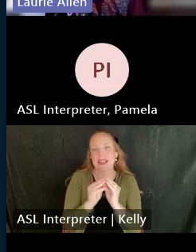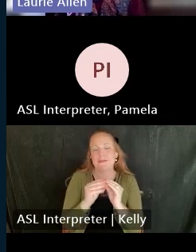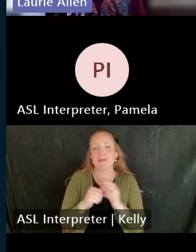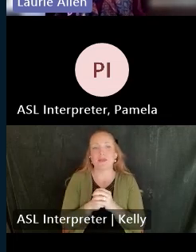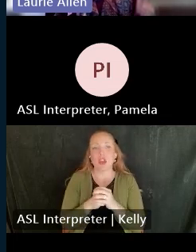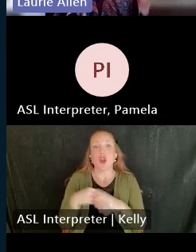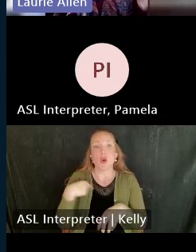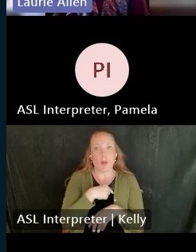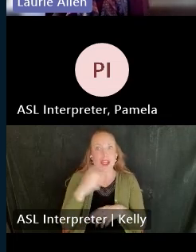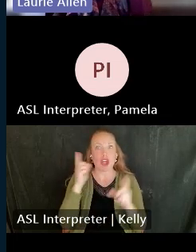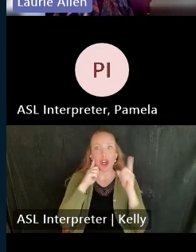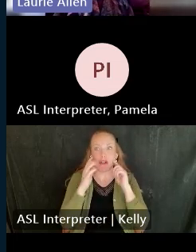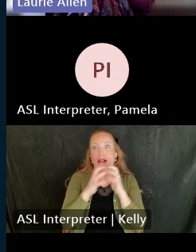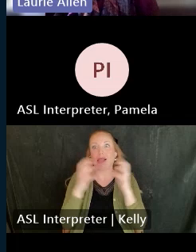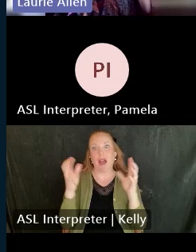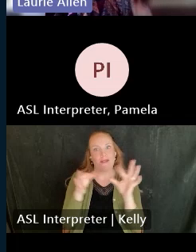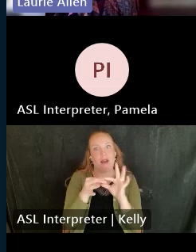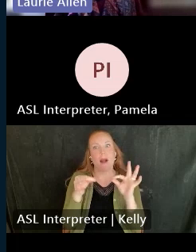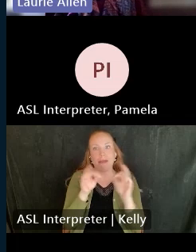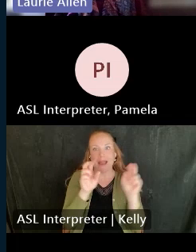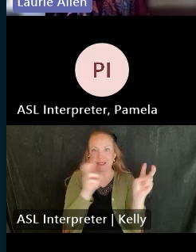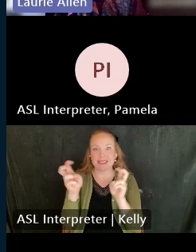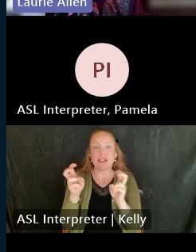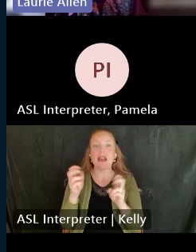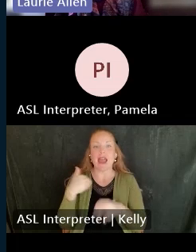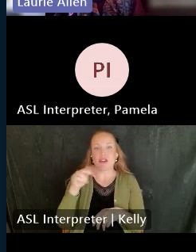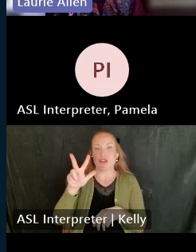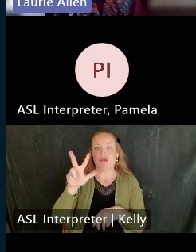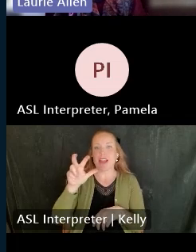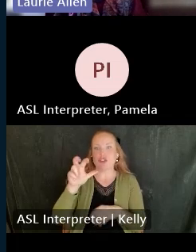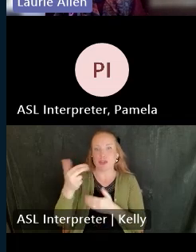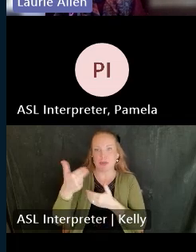There were 300 participants in the survey, and we had over 500 quotes.